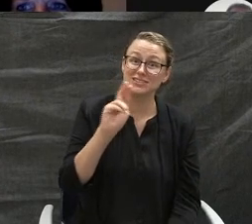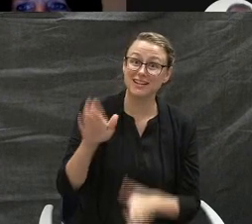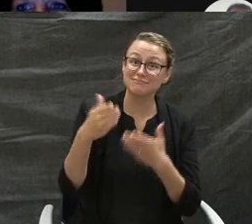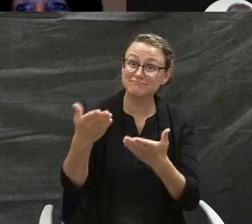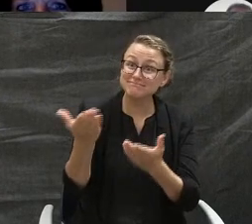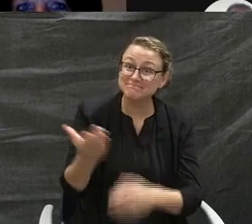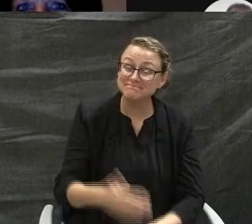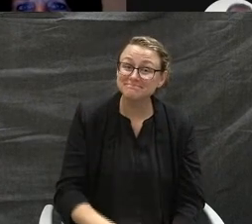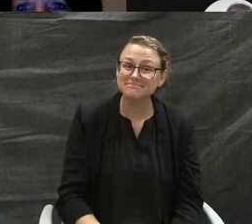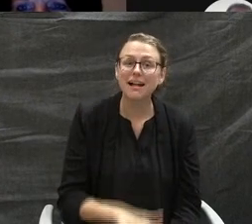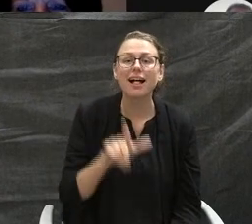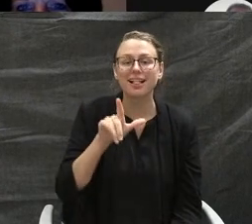Lisa